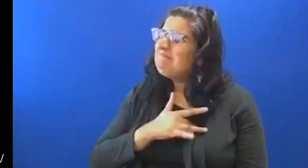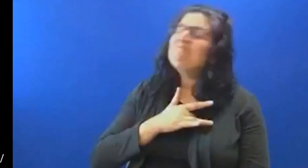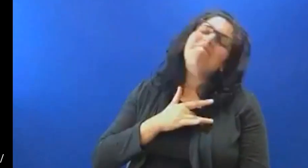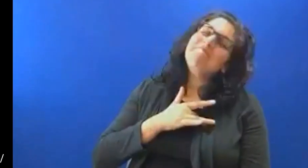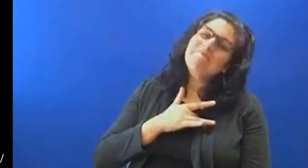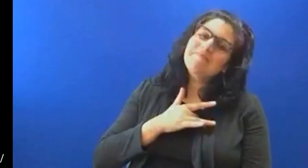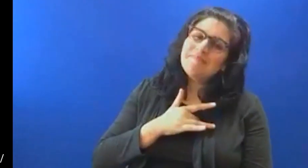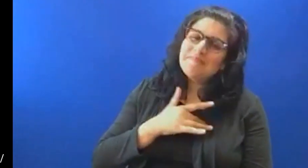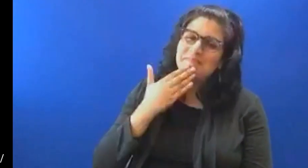That's really good to hear.